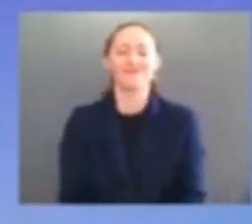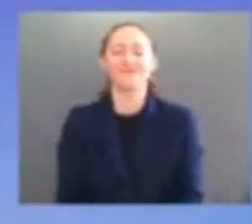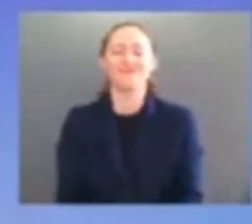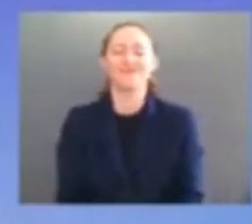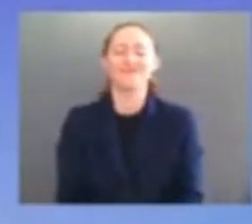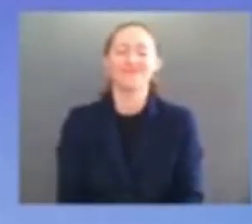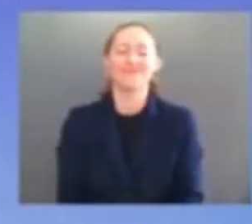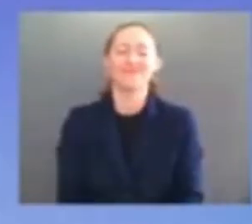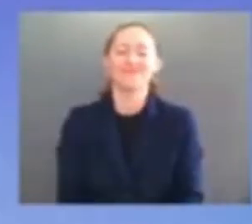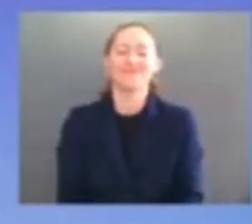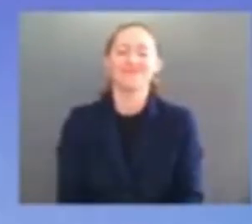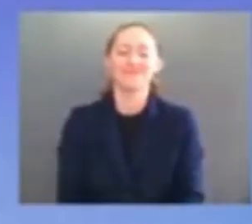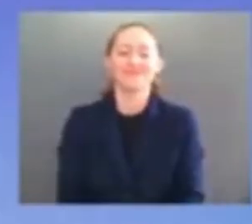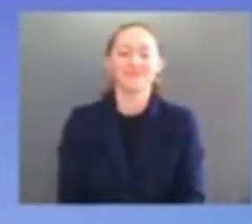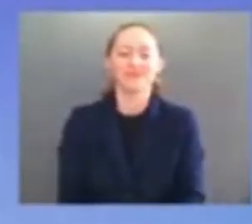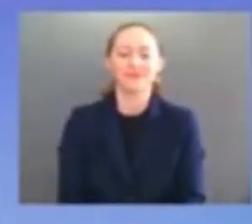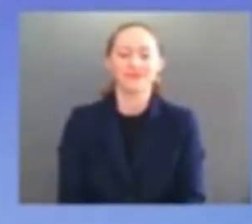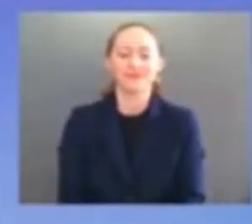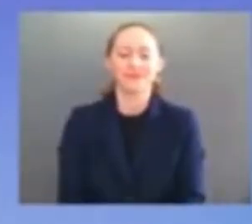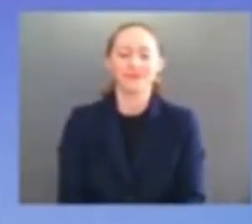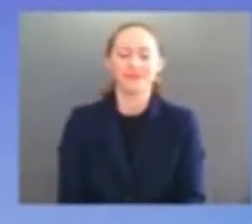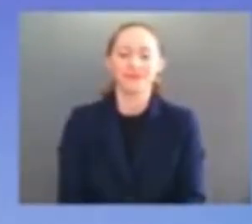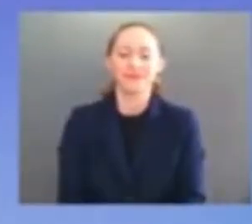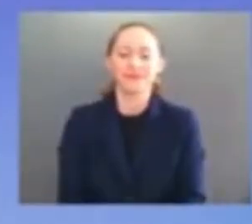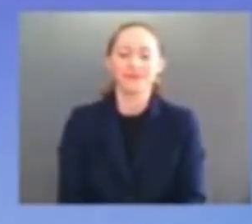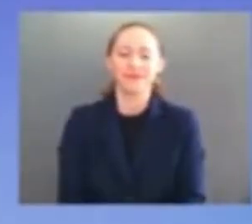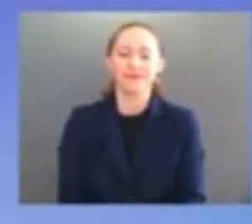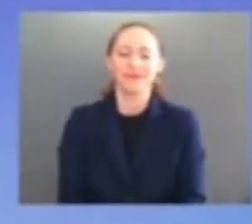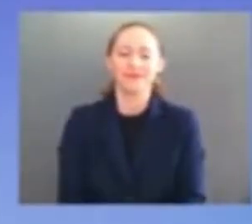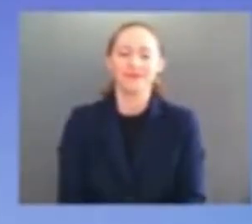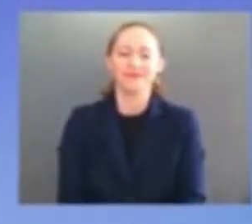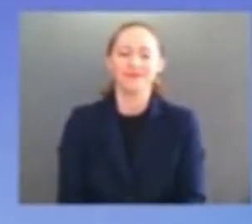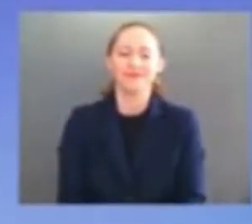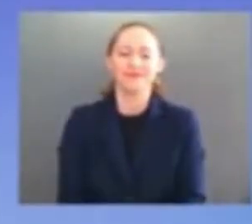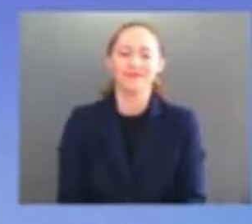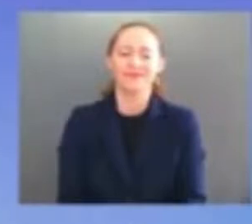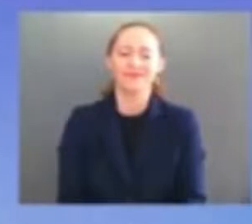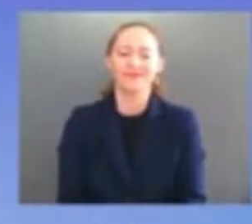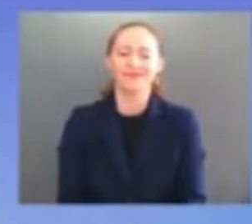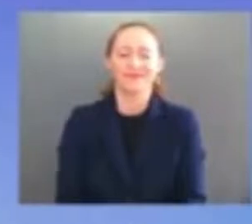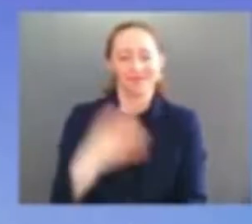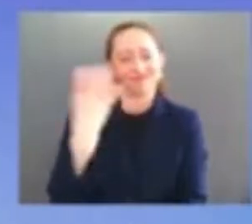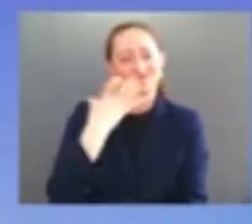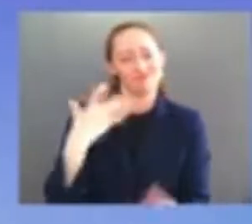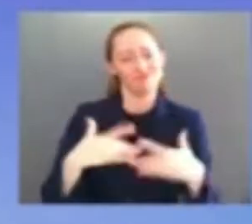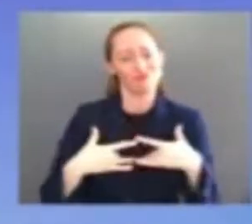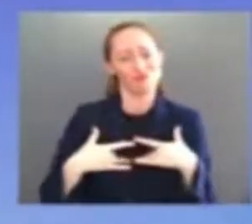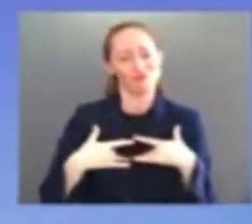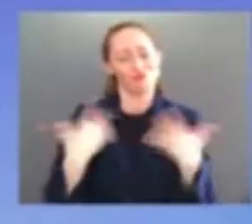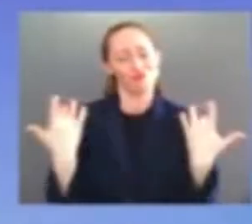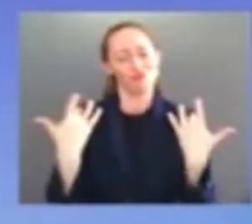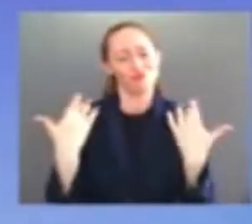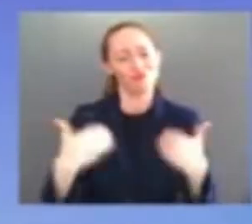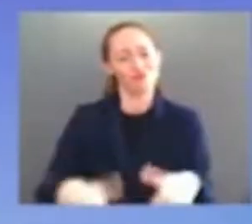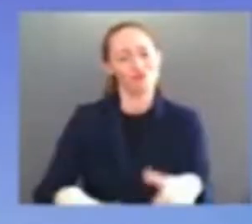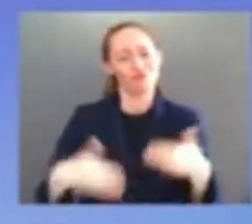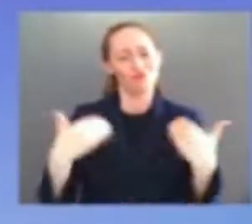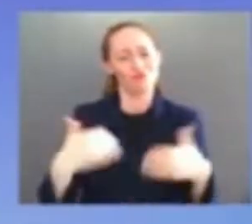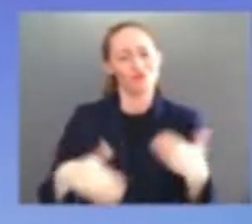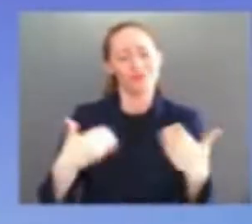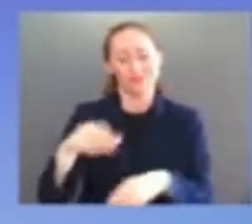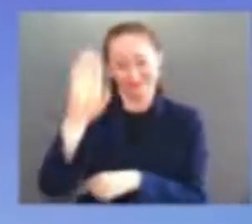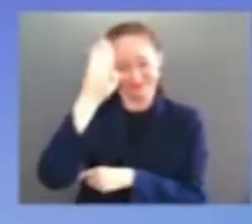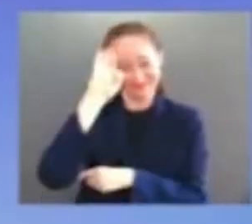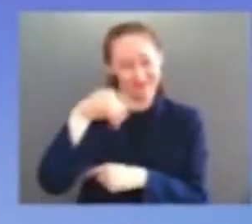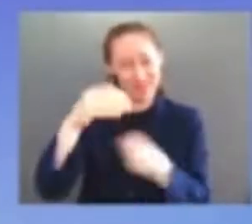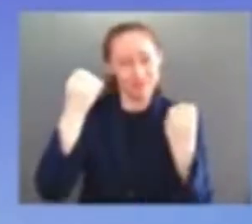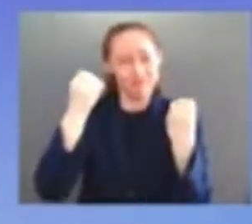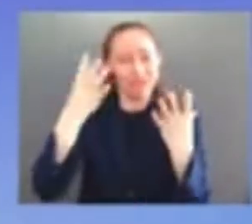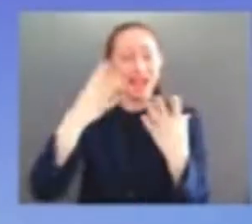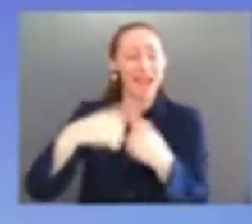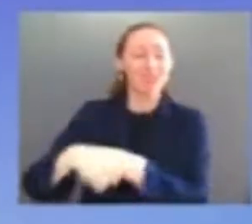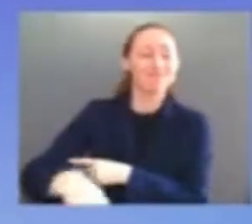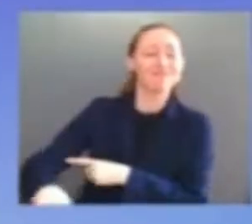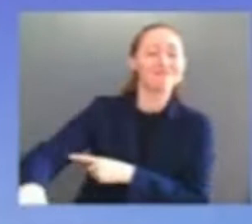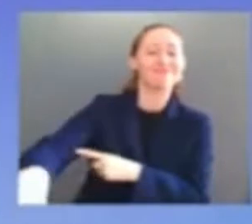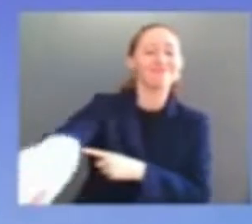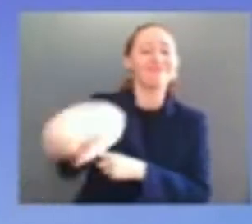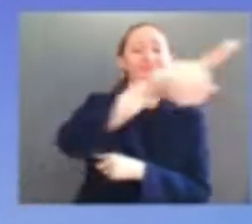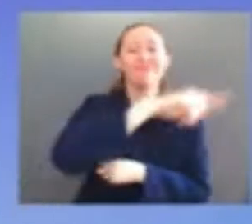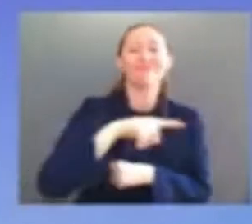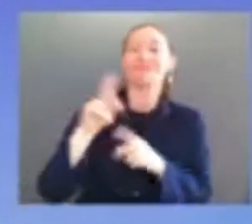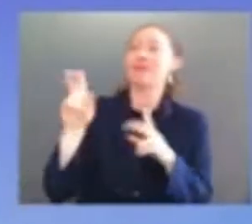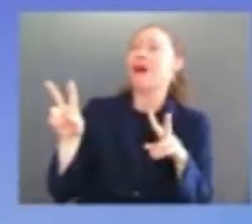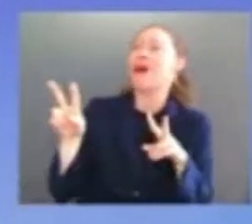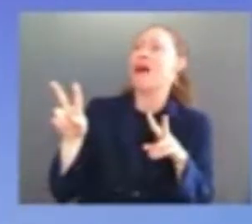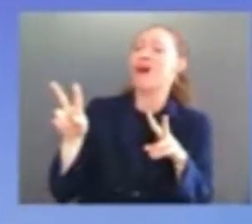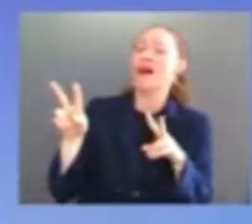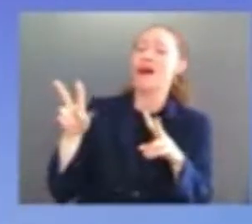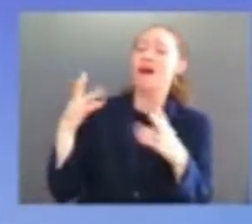and judge jackson you will inspire generations of leaders they will watch your confirmation